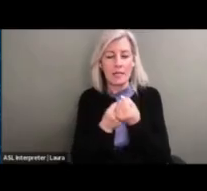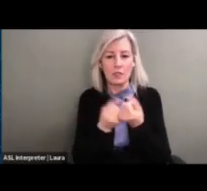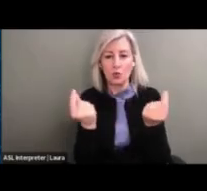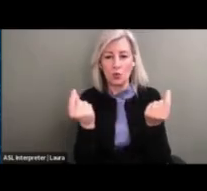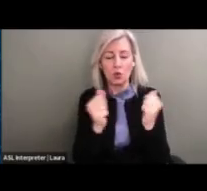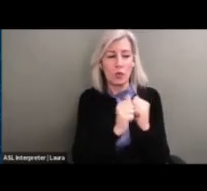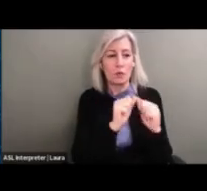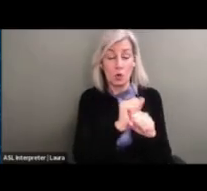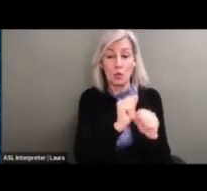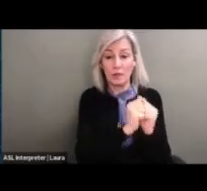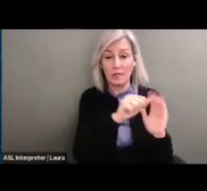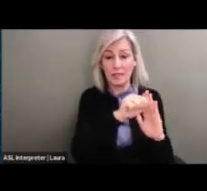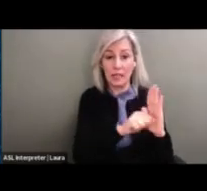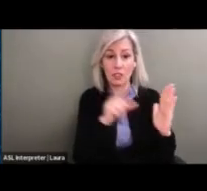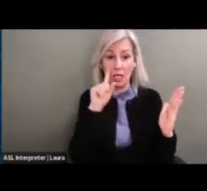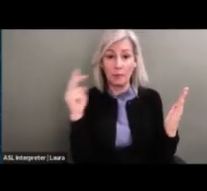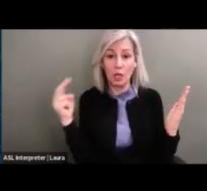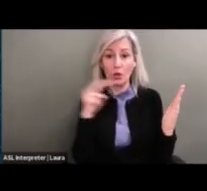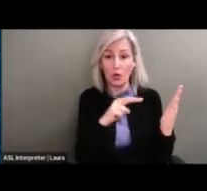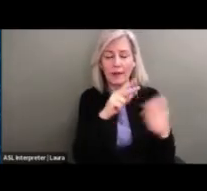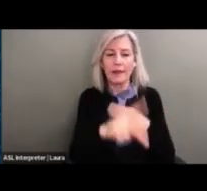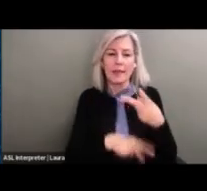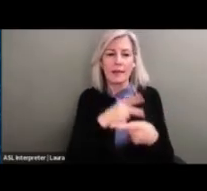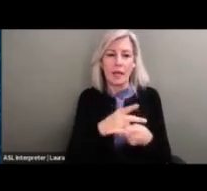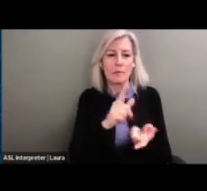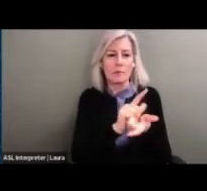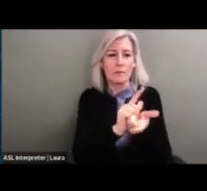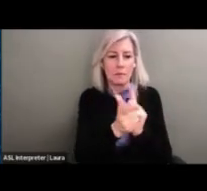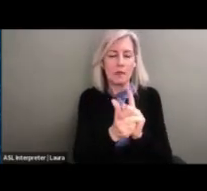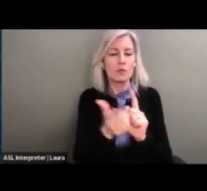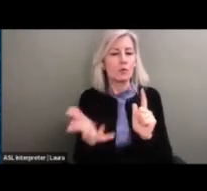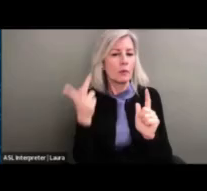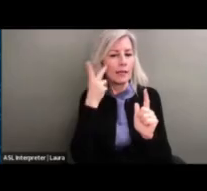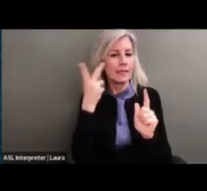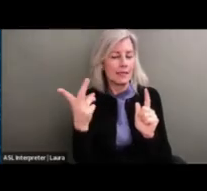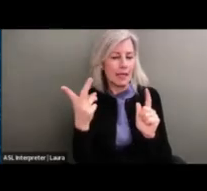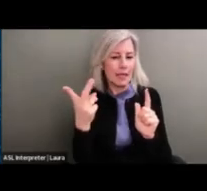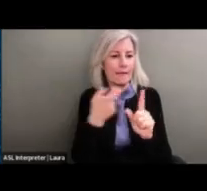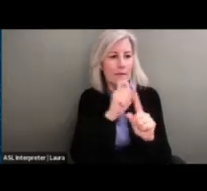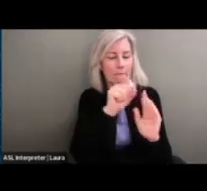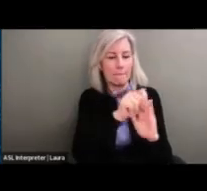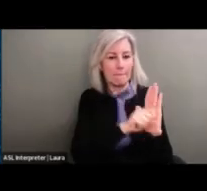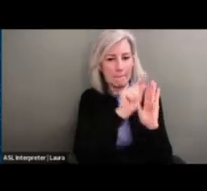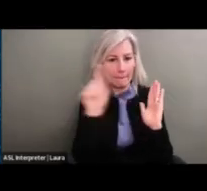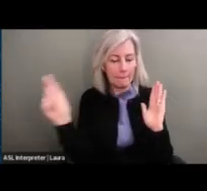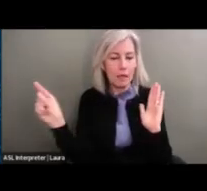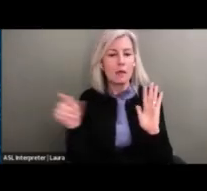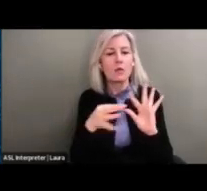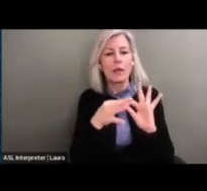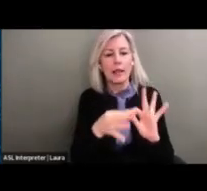So a couple of different ways that advocates